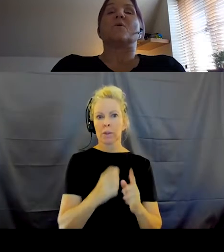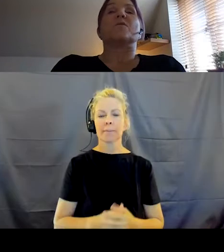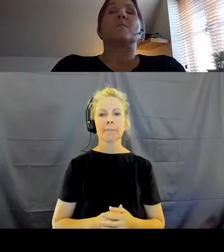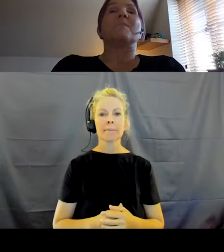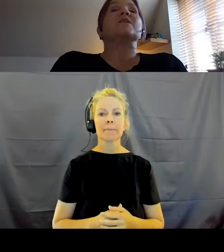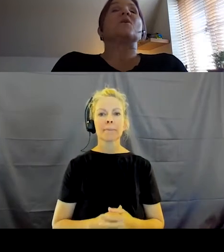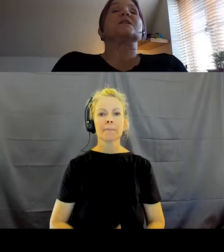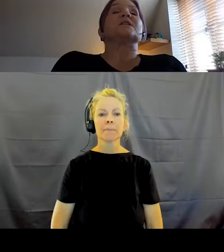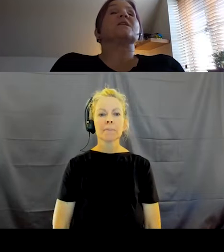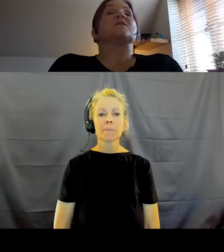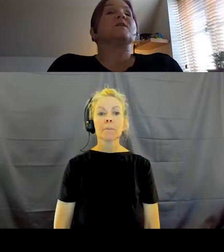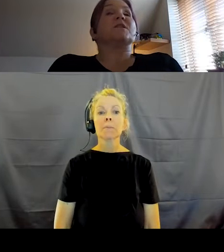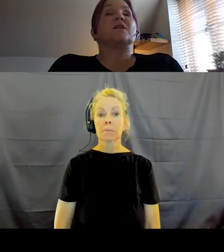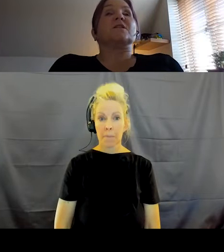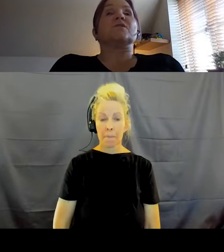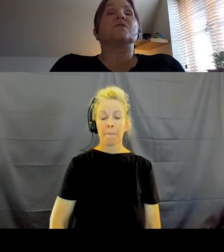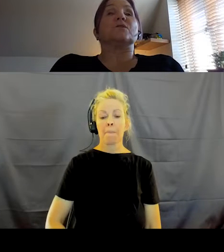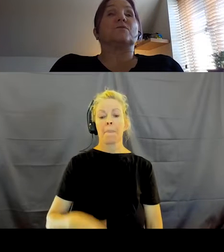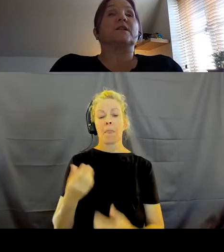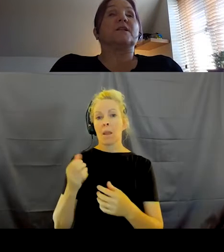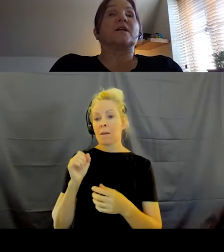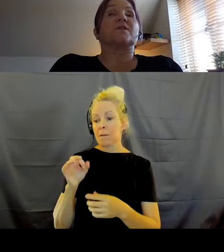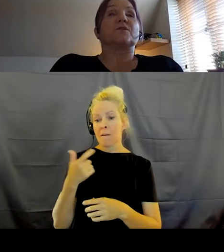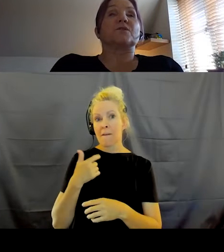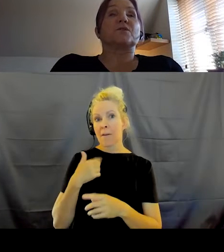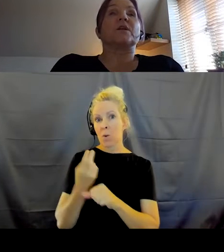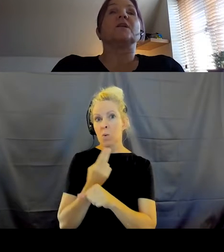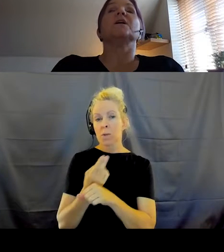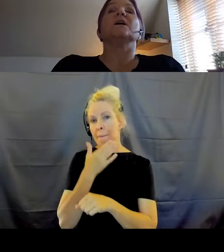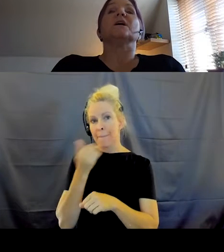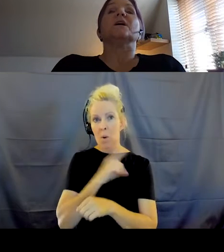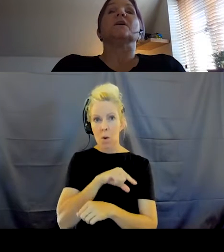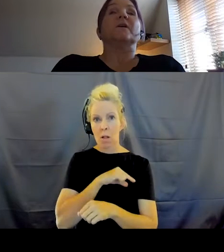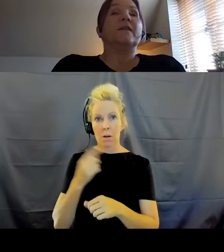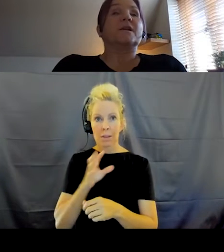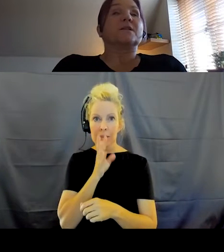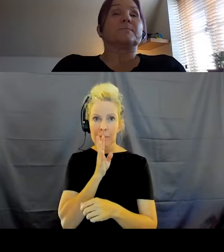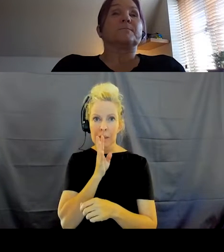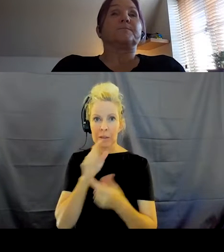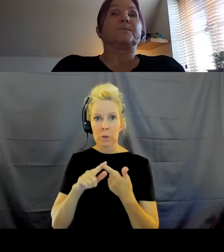one of the better quality text to speech engines to read the text on the screen, you hear this --